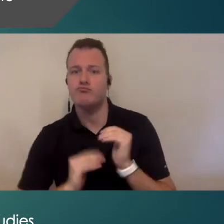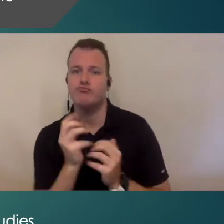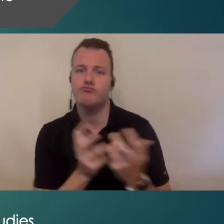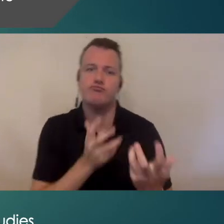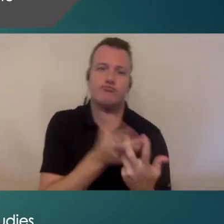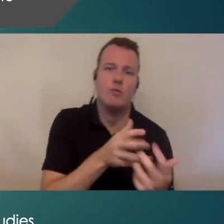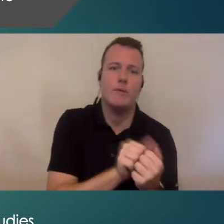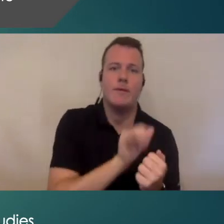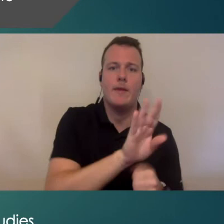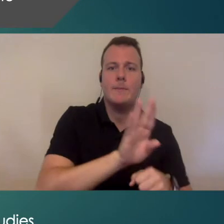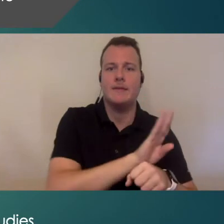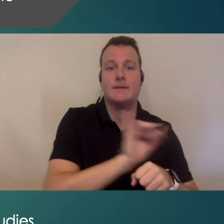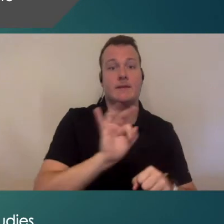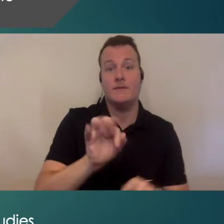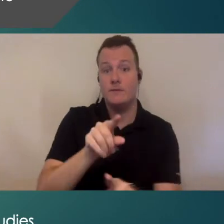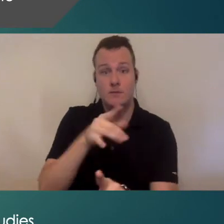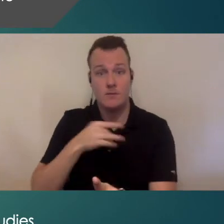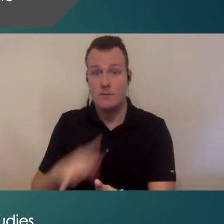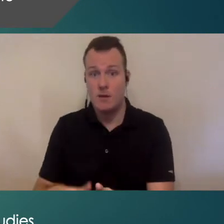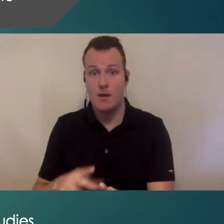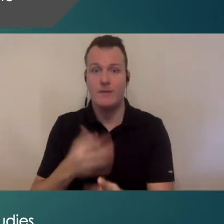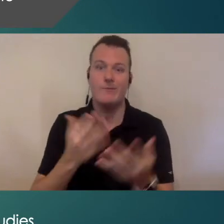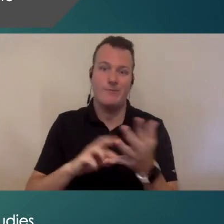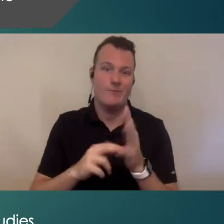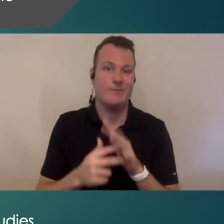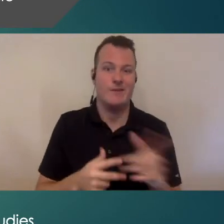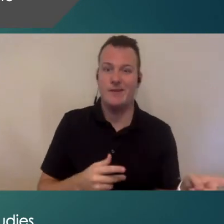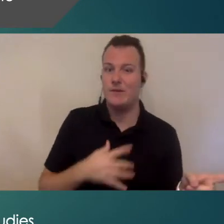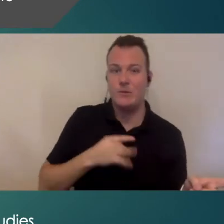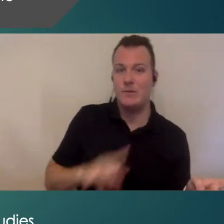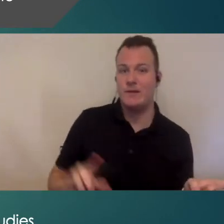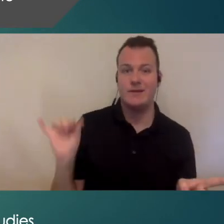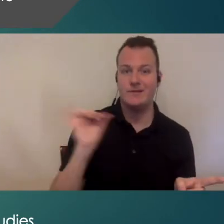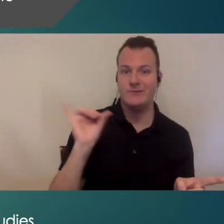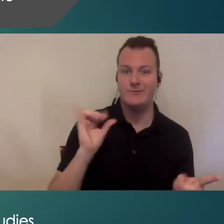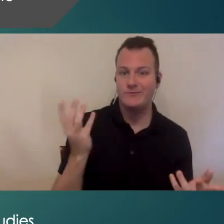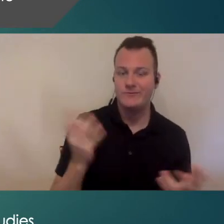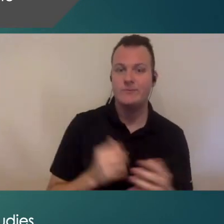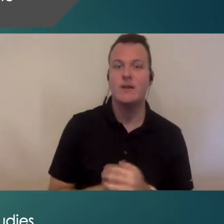versa. And if you don't like it, they probably won't like it either, so don't